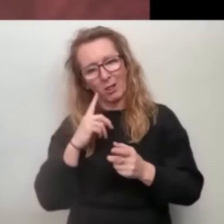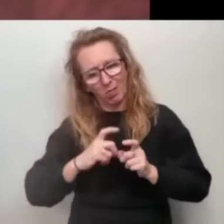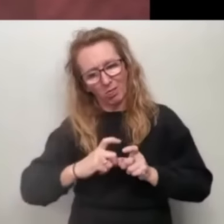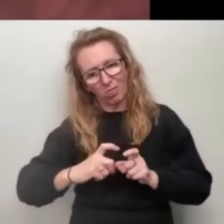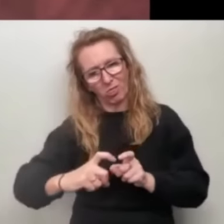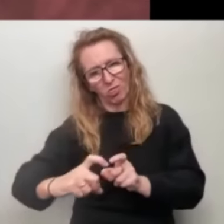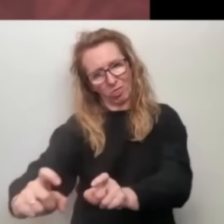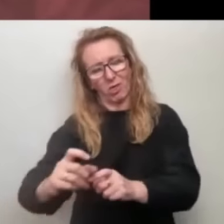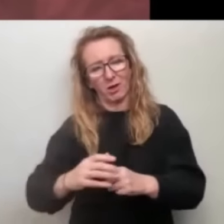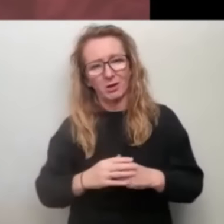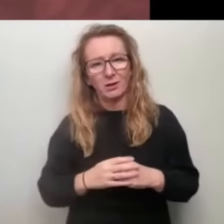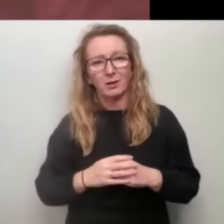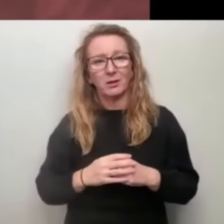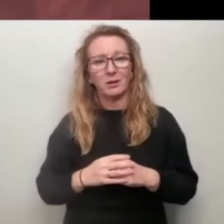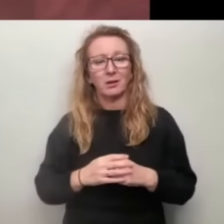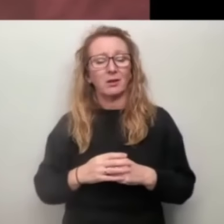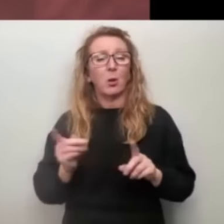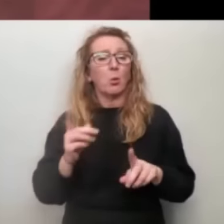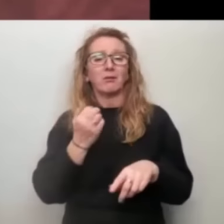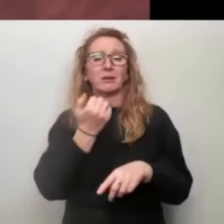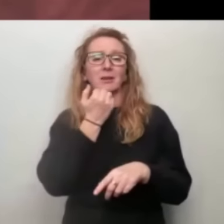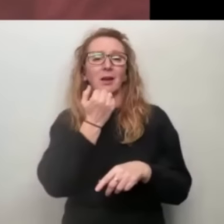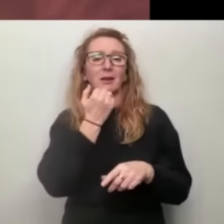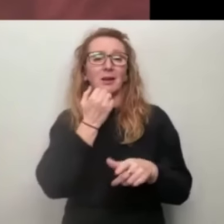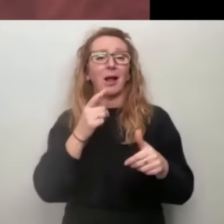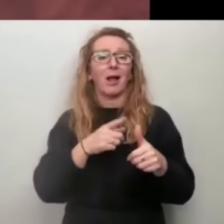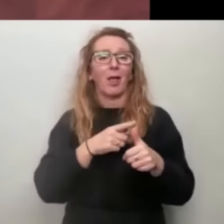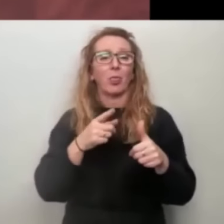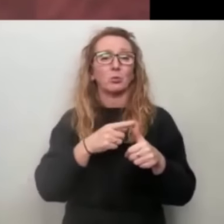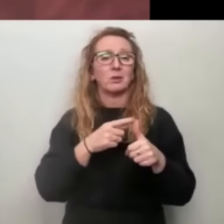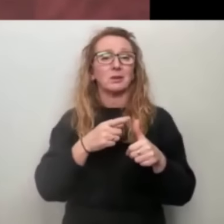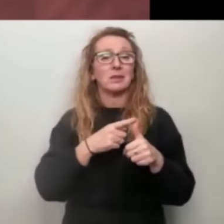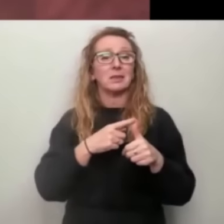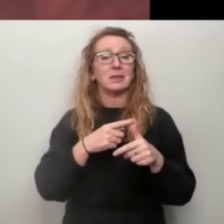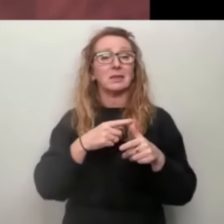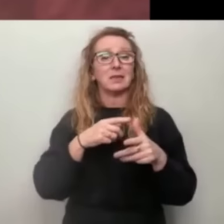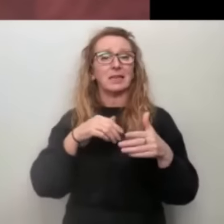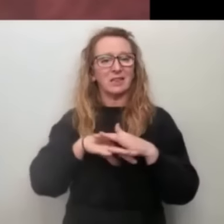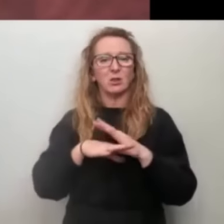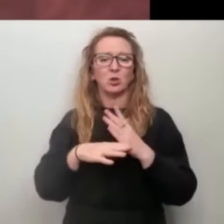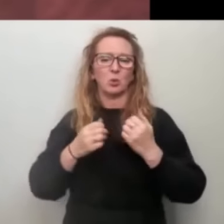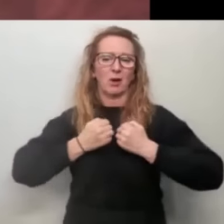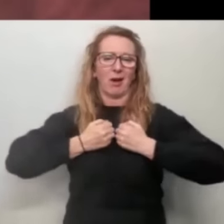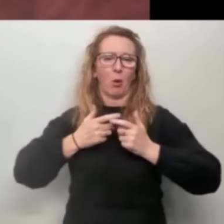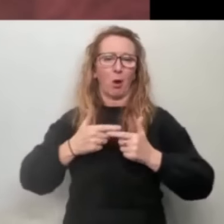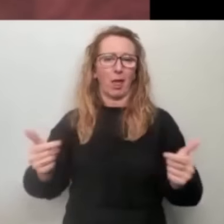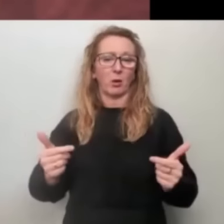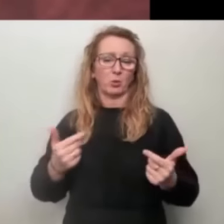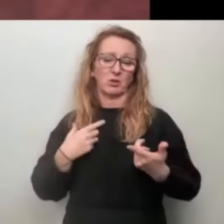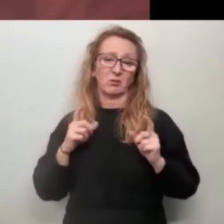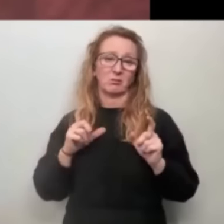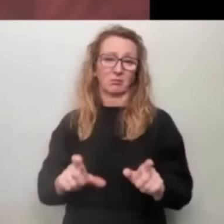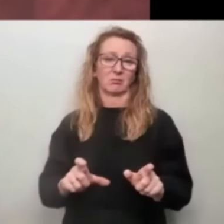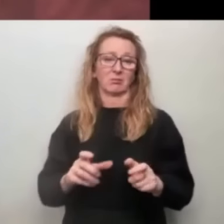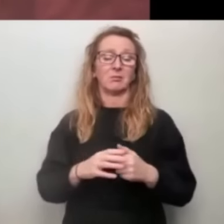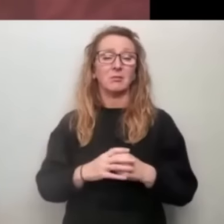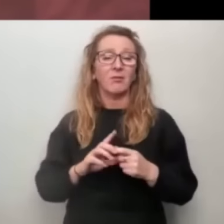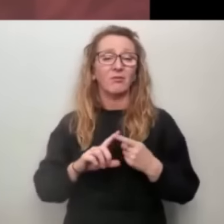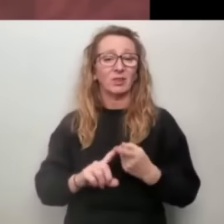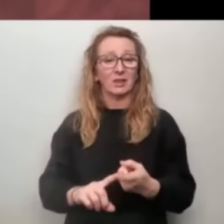But whatever the date, the Anthropocene has entered the lingua franca and it's here to stay, in geological terms,